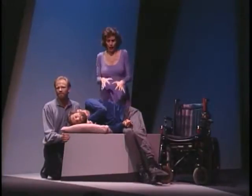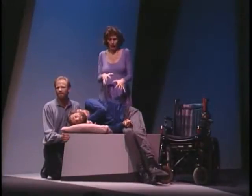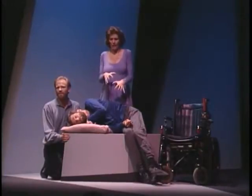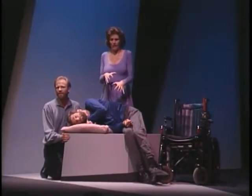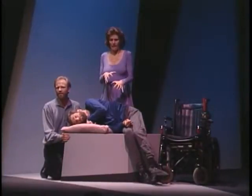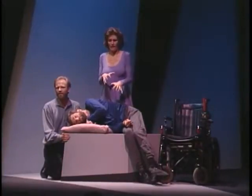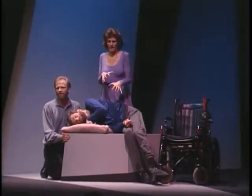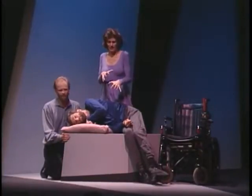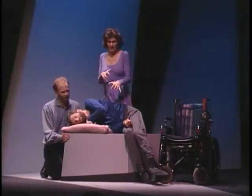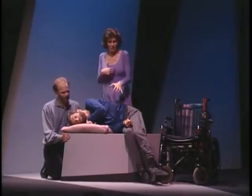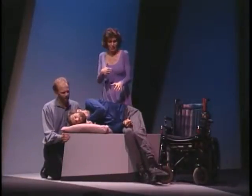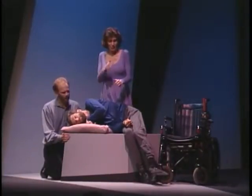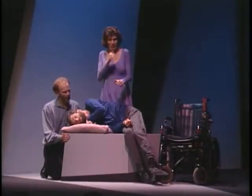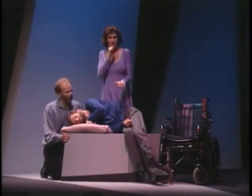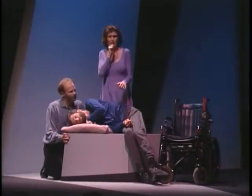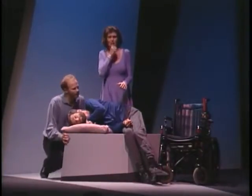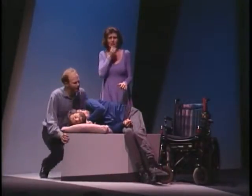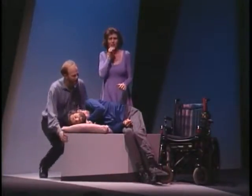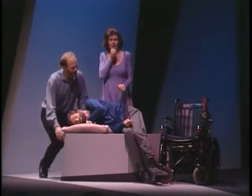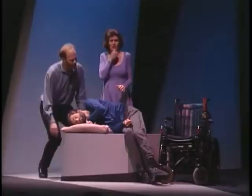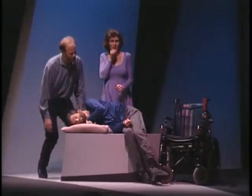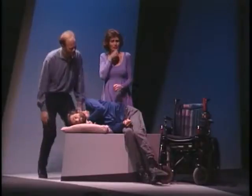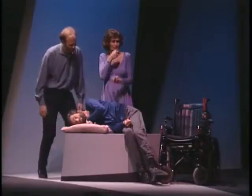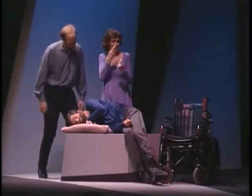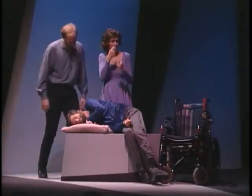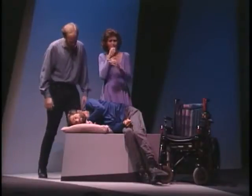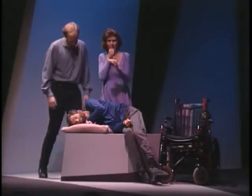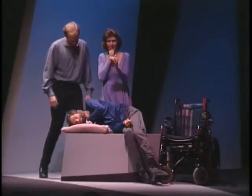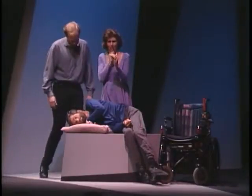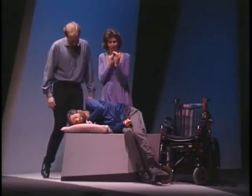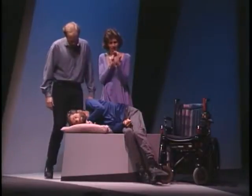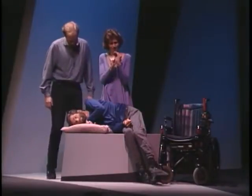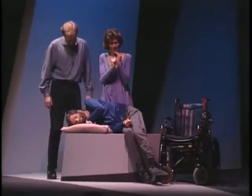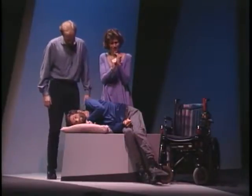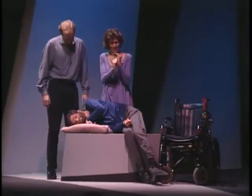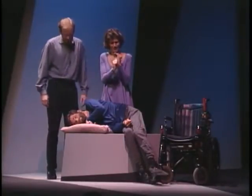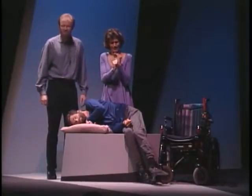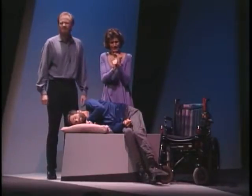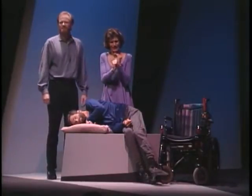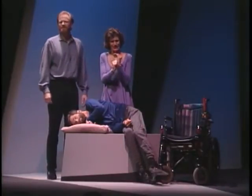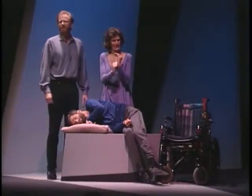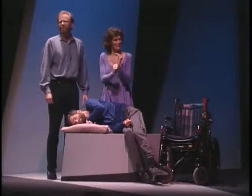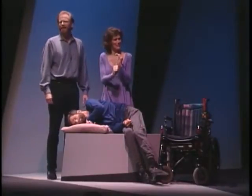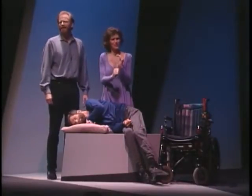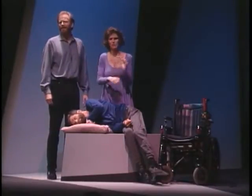sit on it alright try to hide it but it makes me so mad